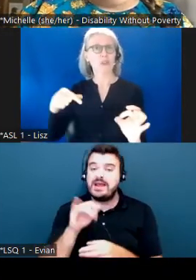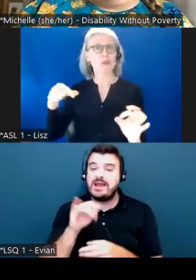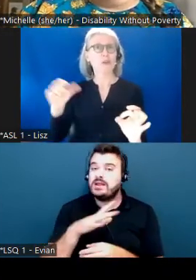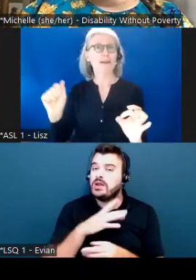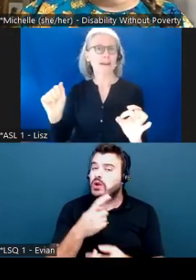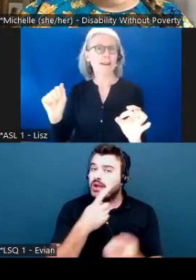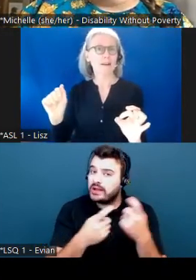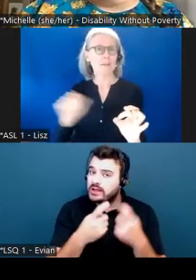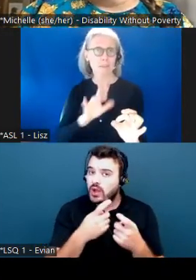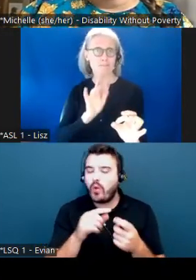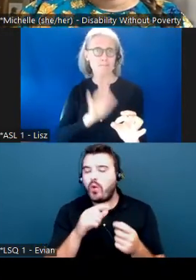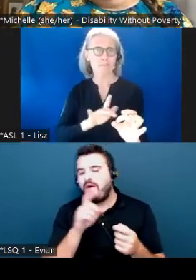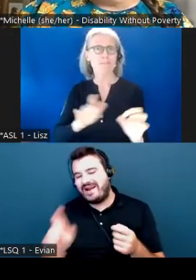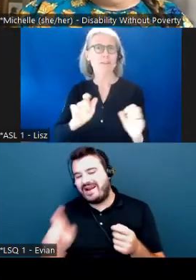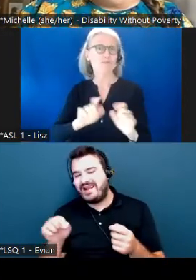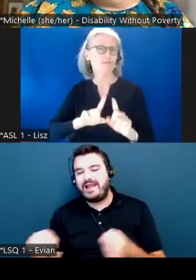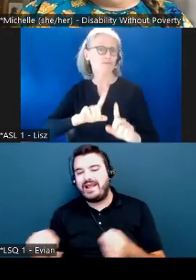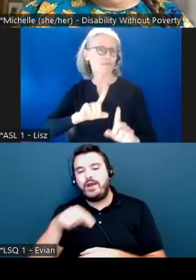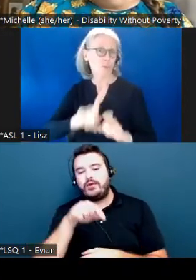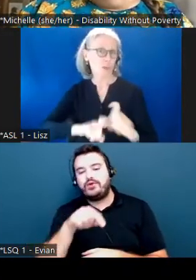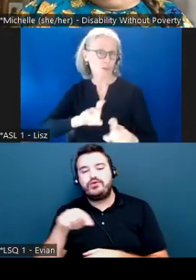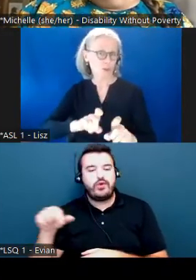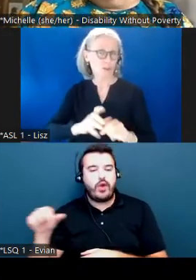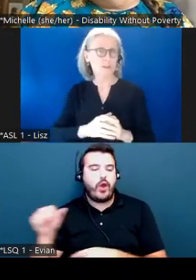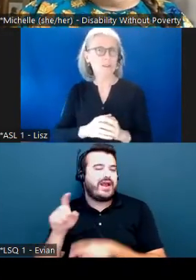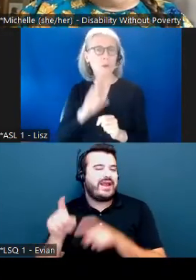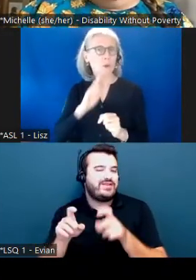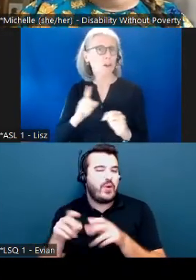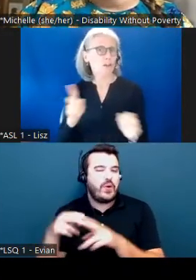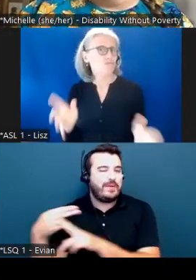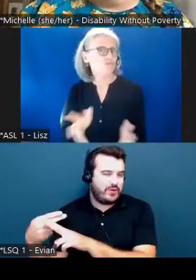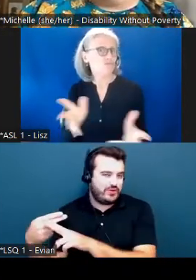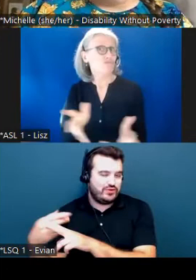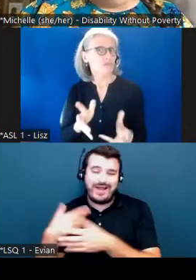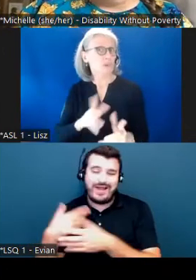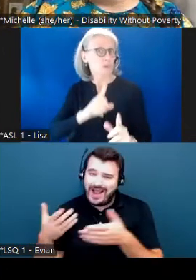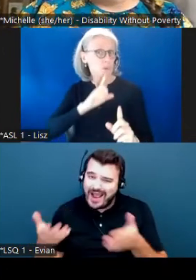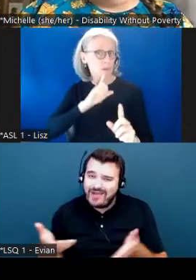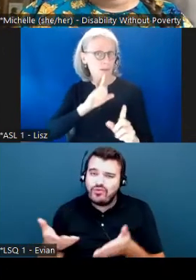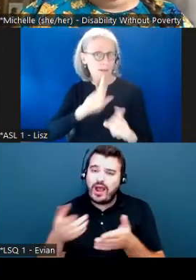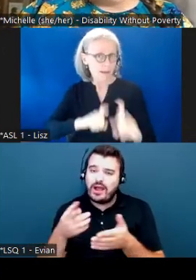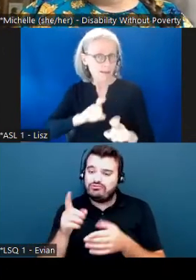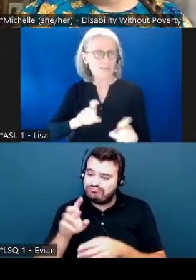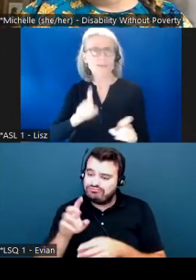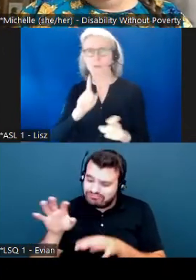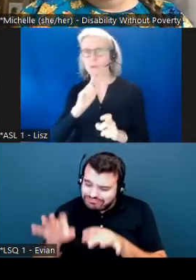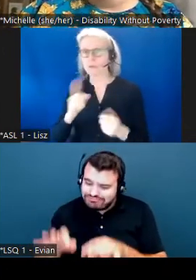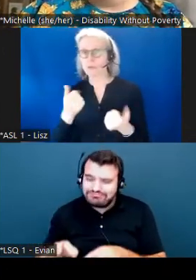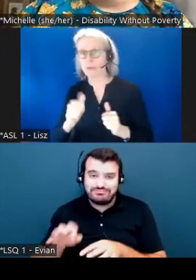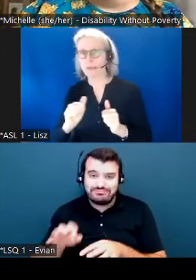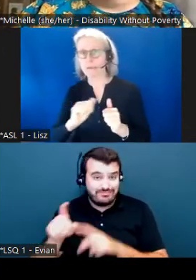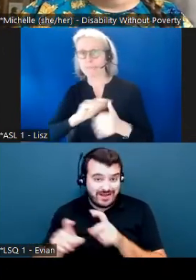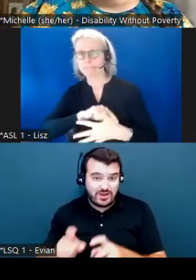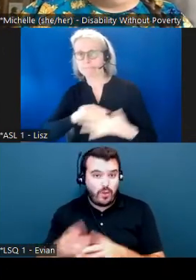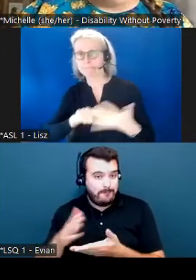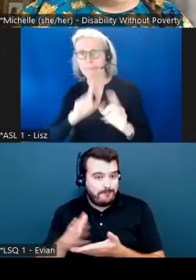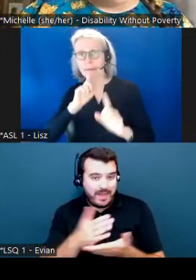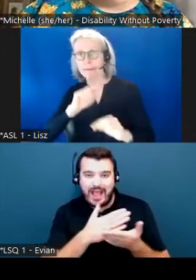SHARE YOUR QUESTIONS AND WILL RESPOND TO AS MANY AS WE CAN LIVE DURING OUR CONVERSATION